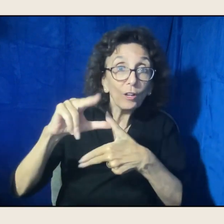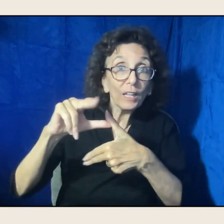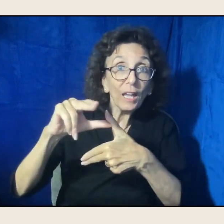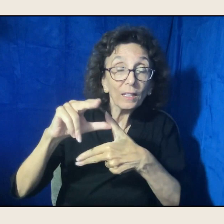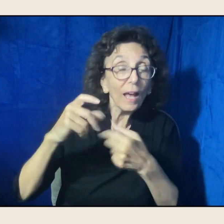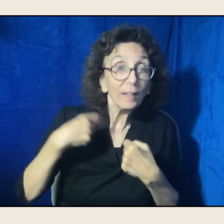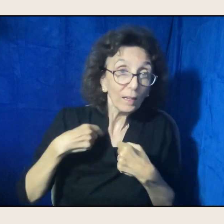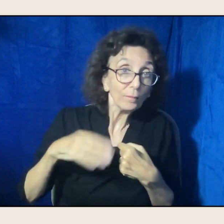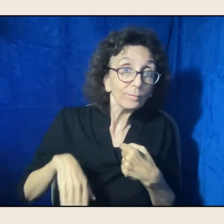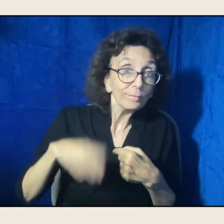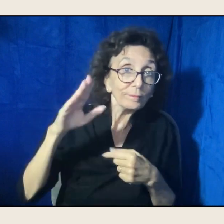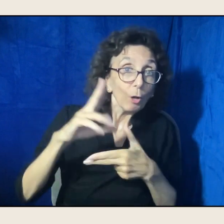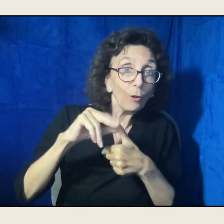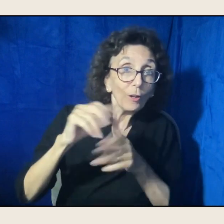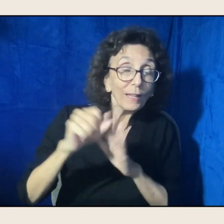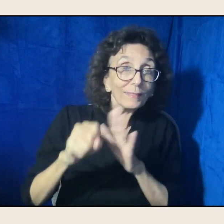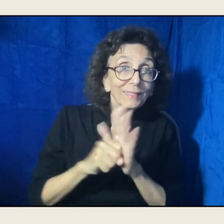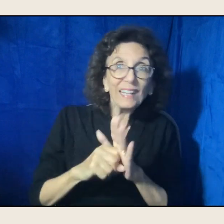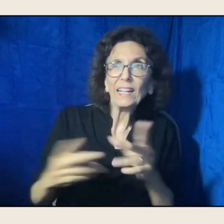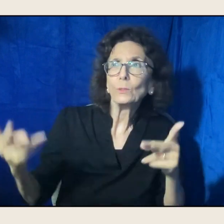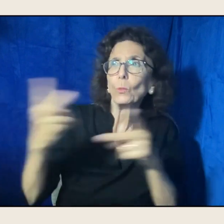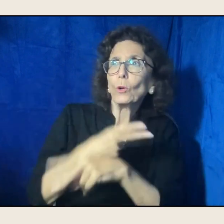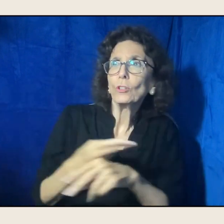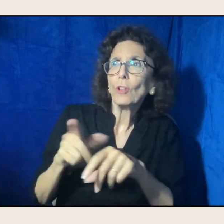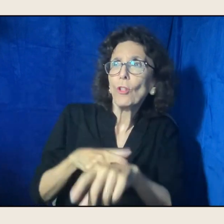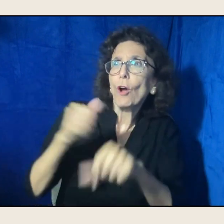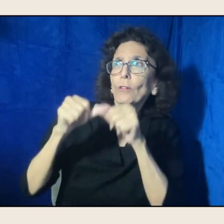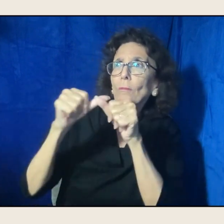And so, when I'm watching both on the side of the natural environment,